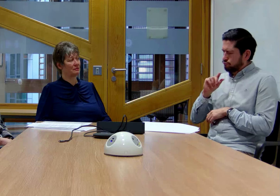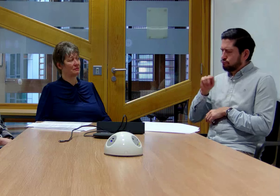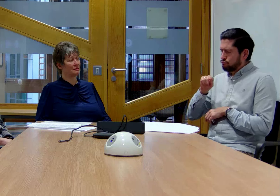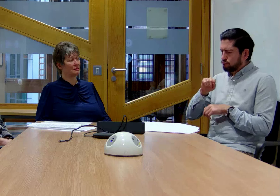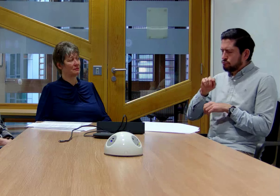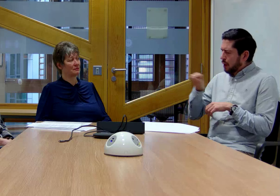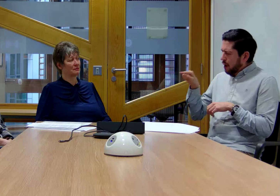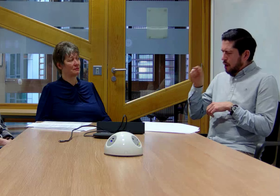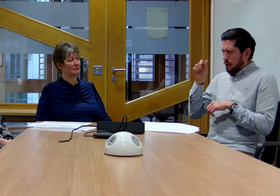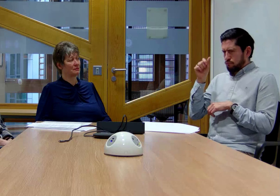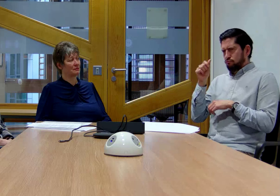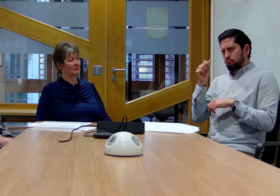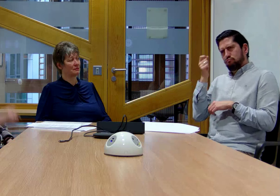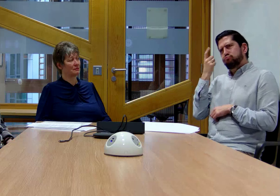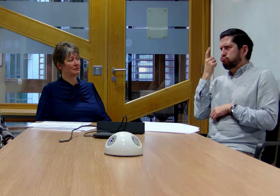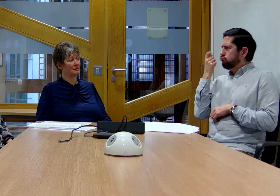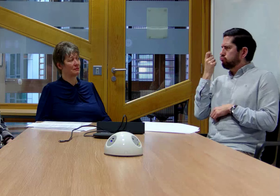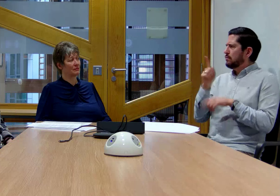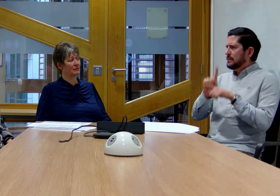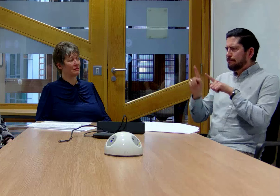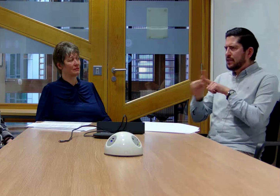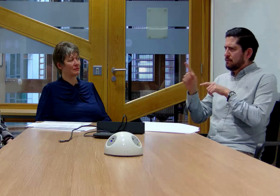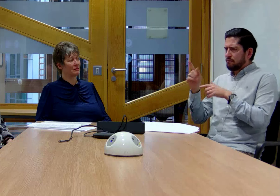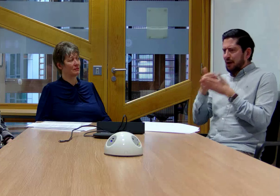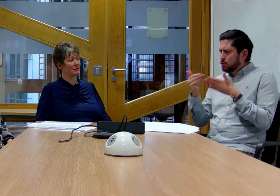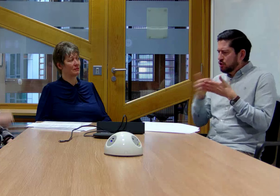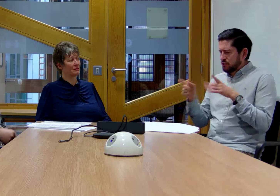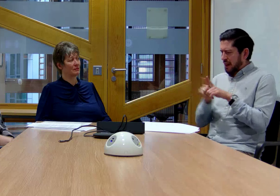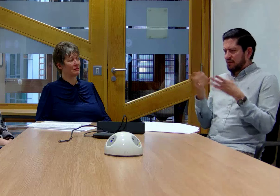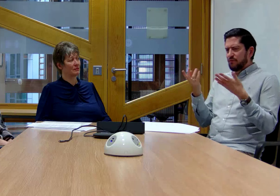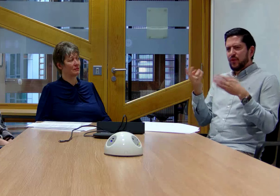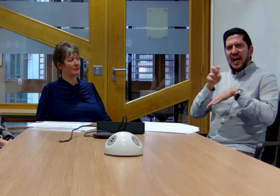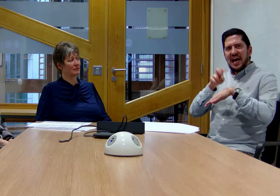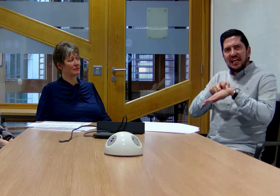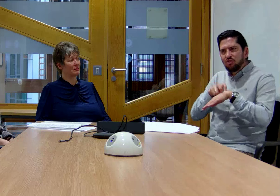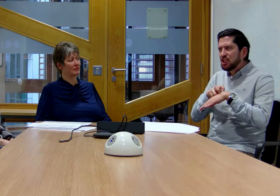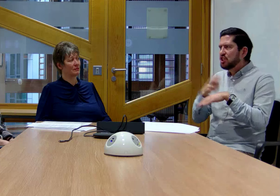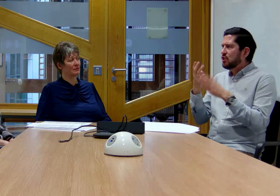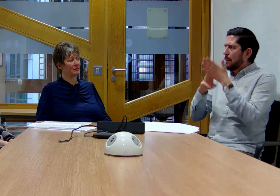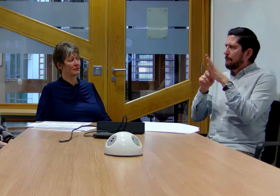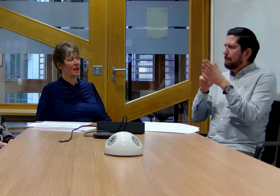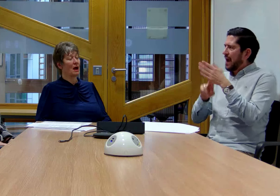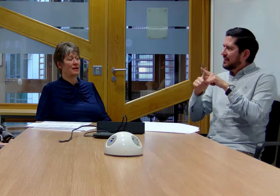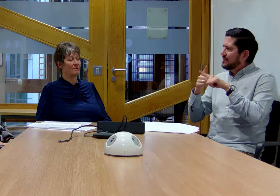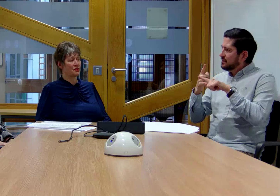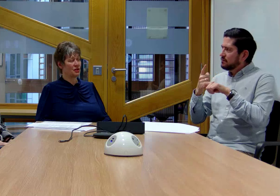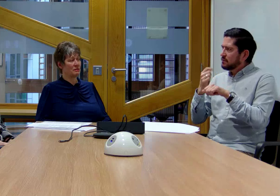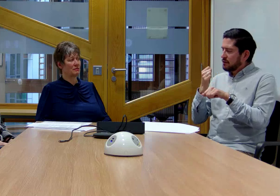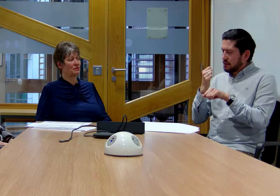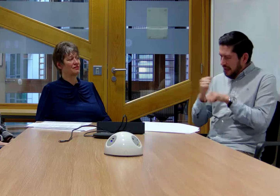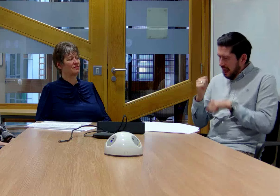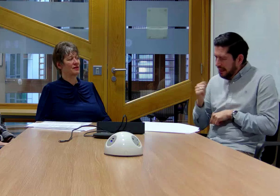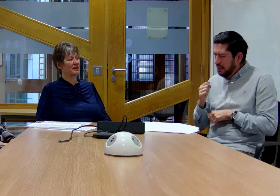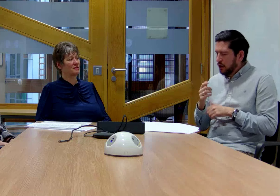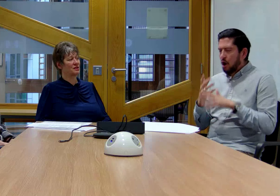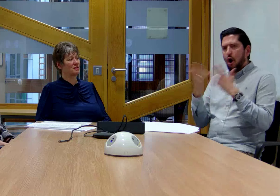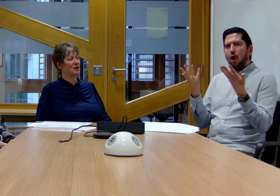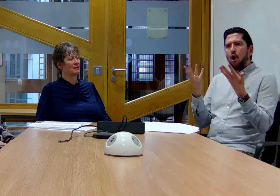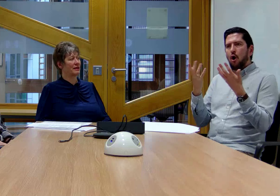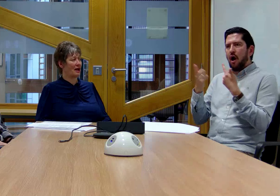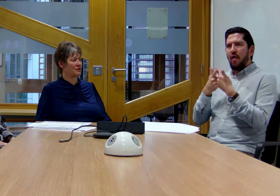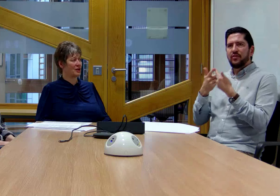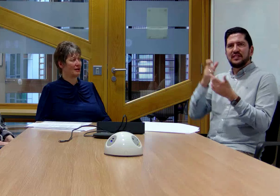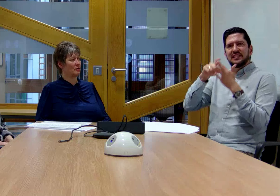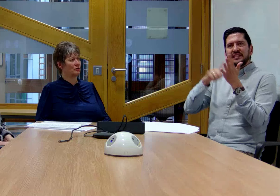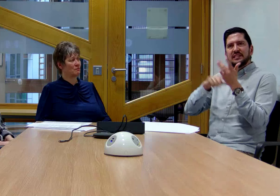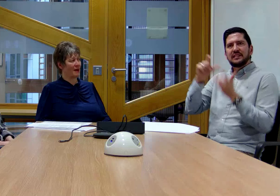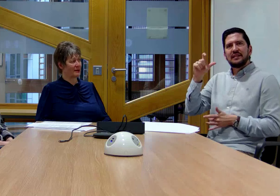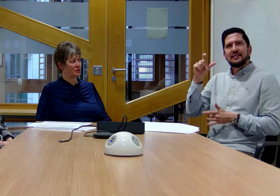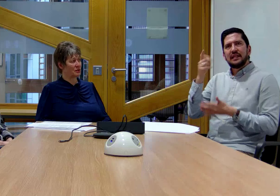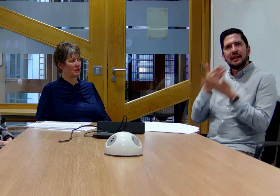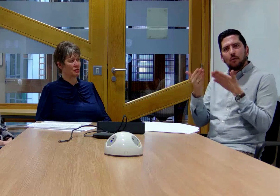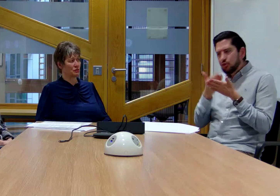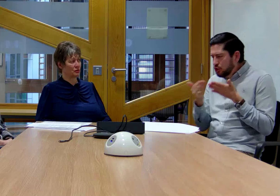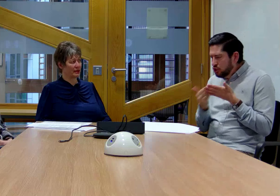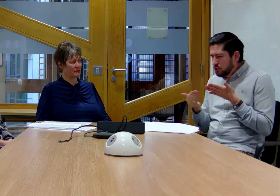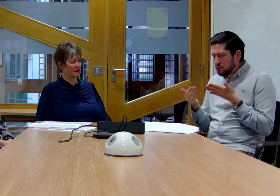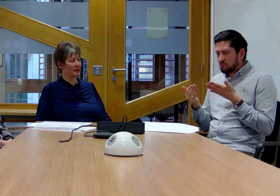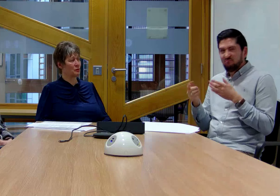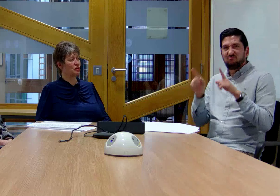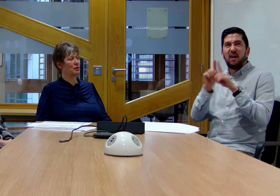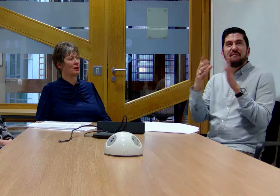So in terms of Gaelic, I appreciate that there are different varieties like Irish Gaelic